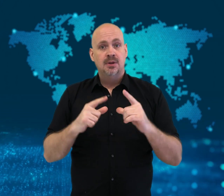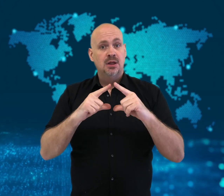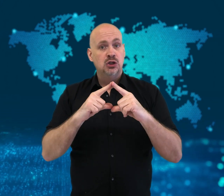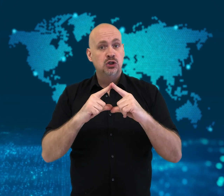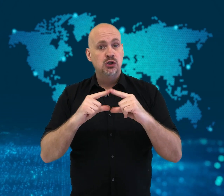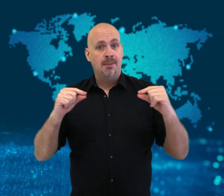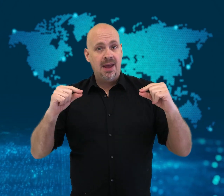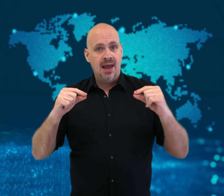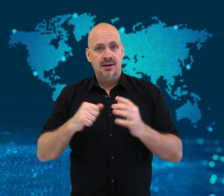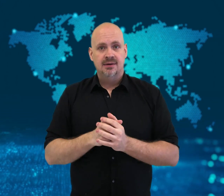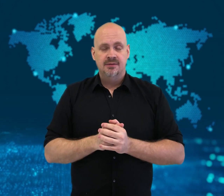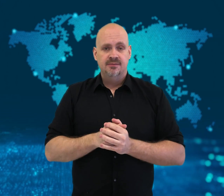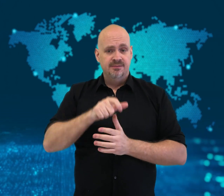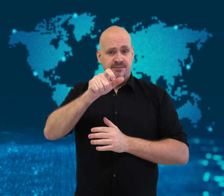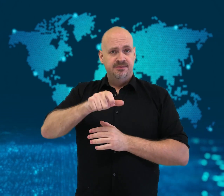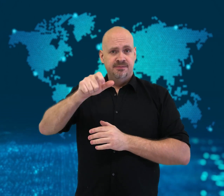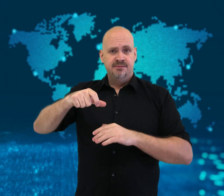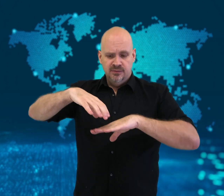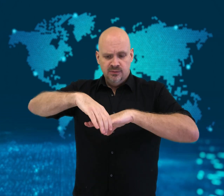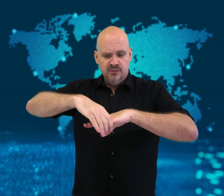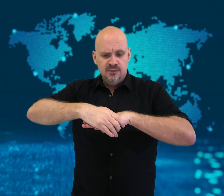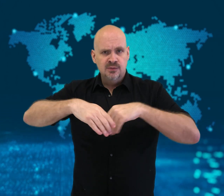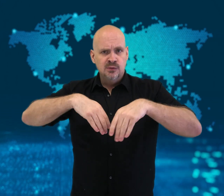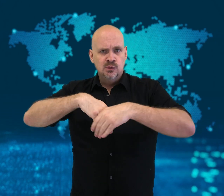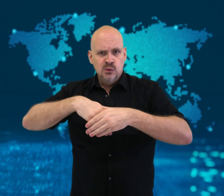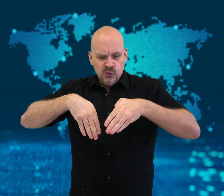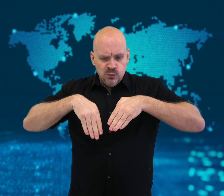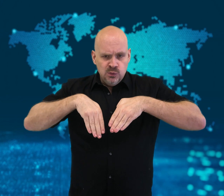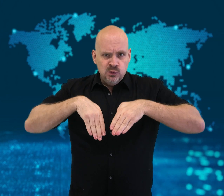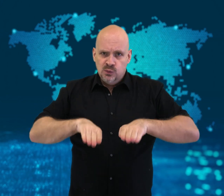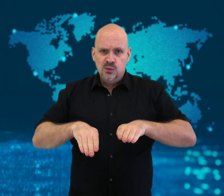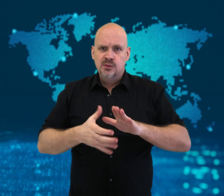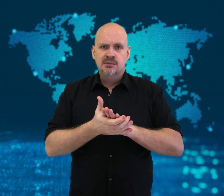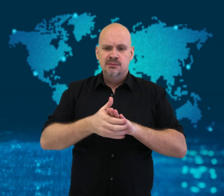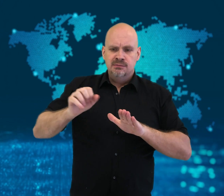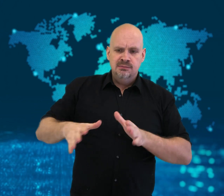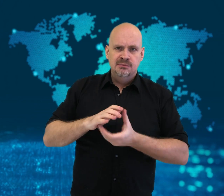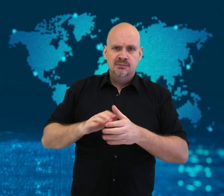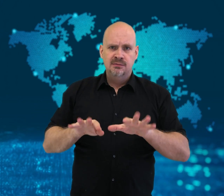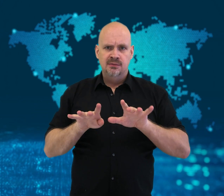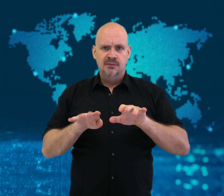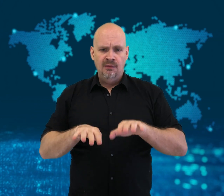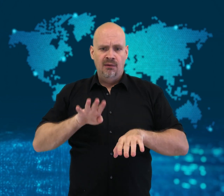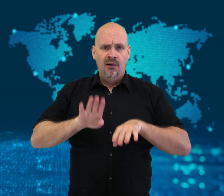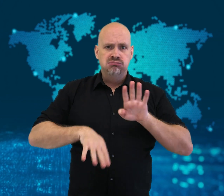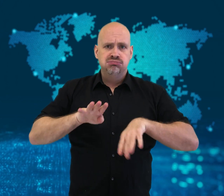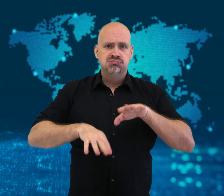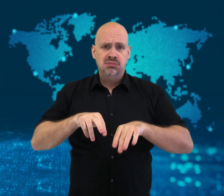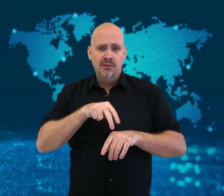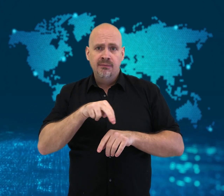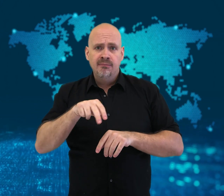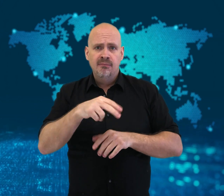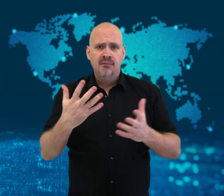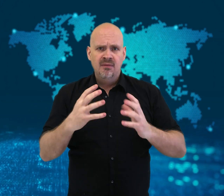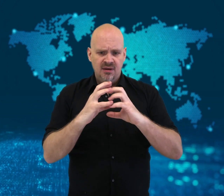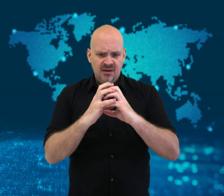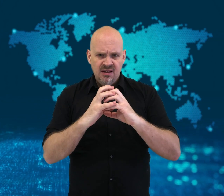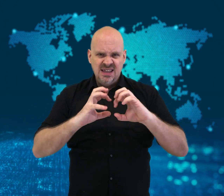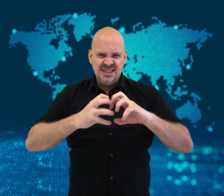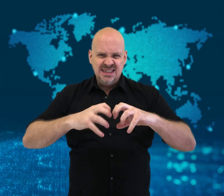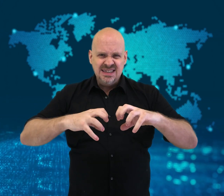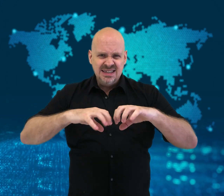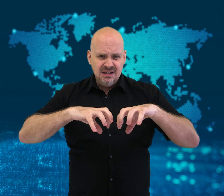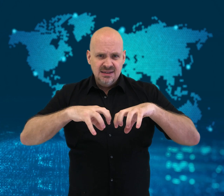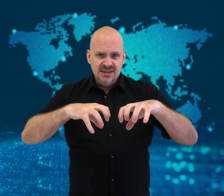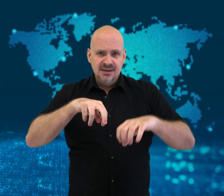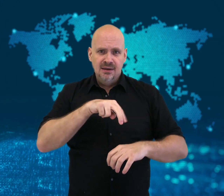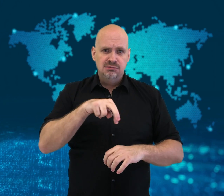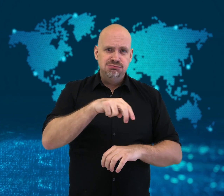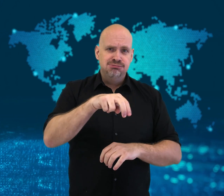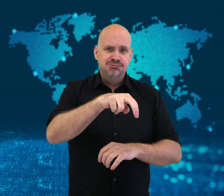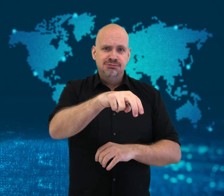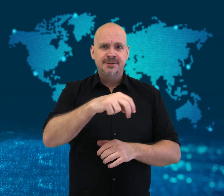People walk barefoot over coals.